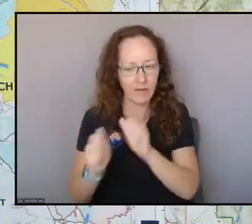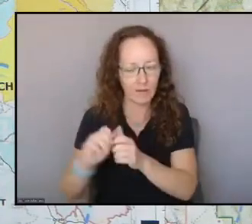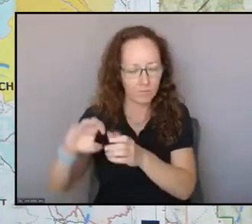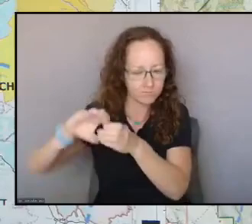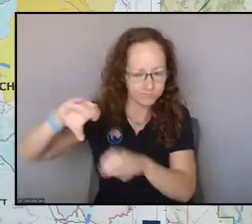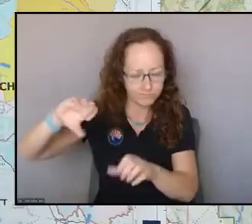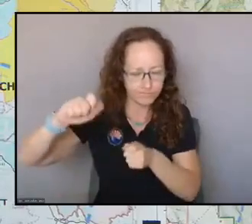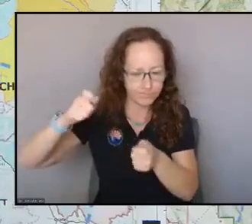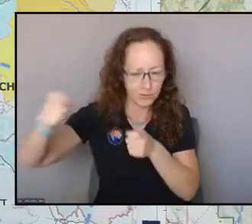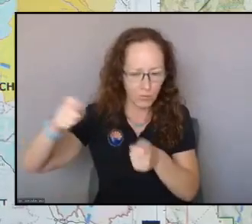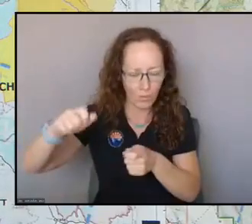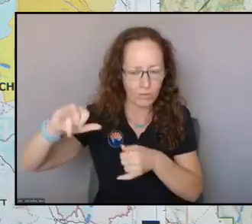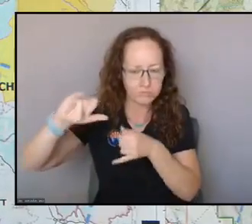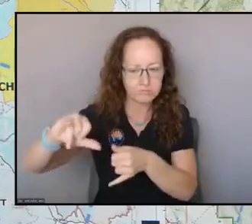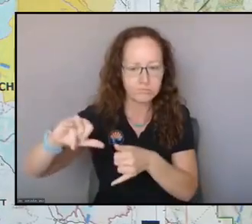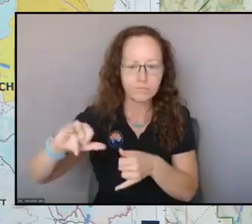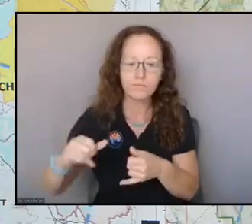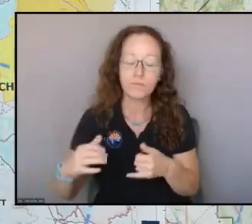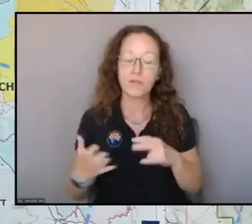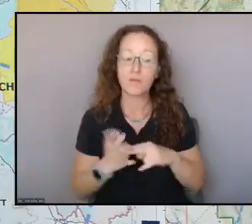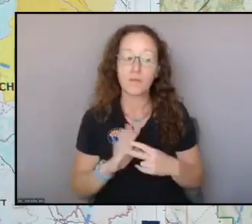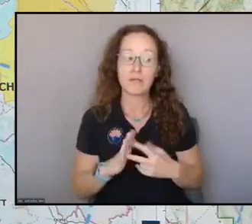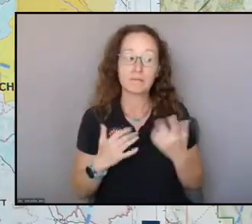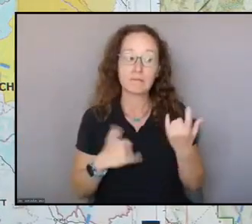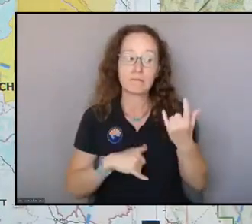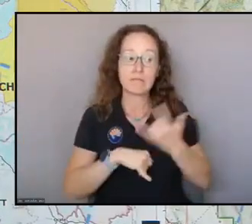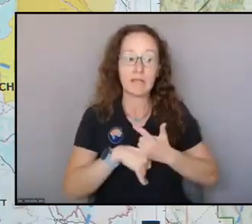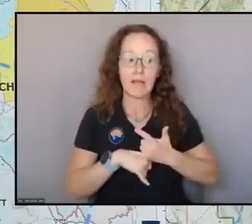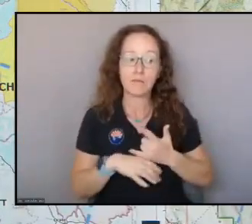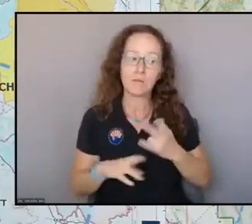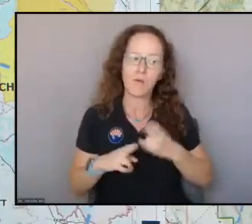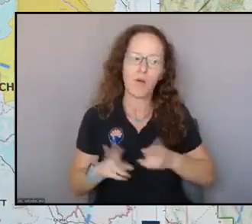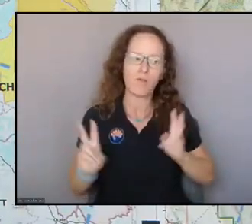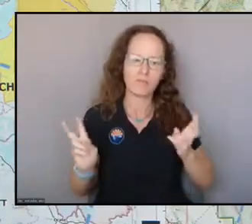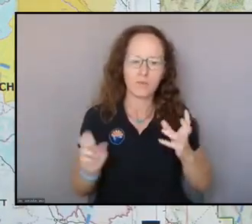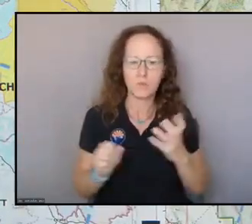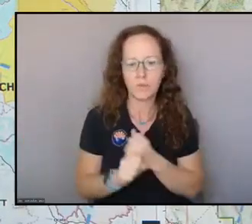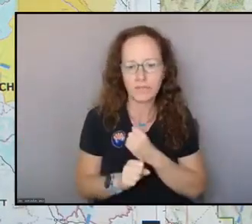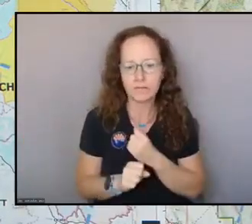STILL HAVE A NUMBER OF TOUGH DAYS TO GET THROUGH OVER